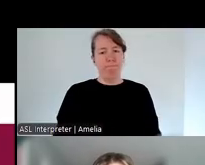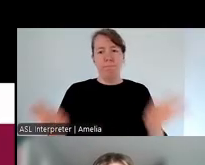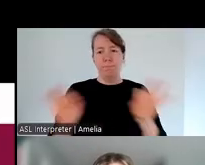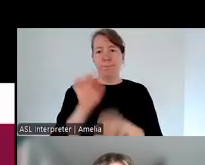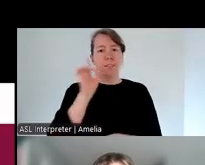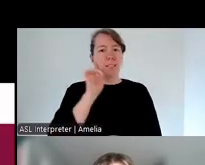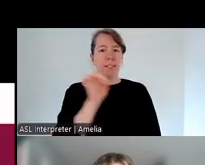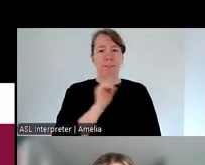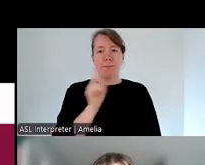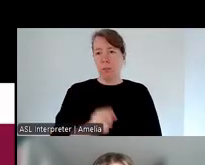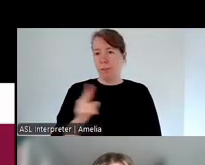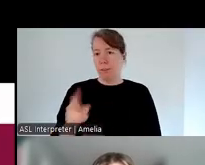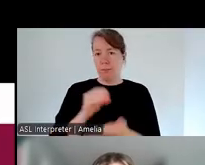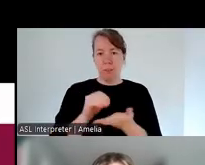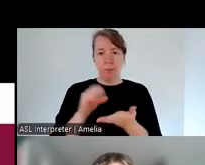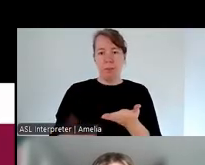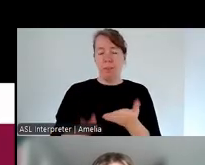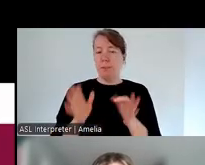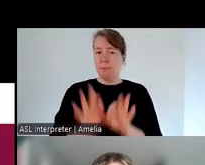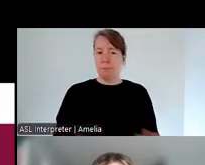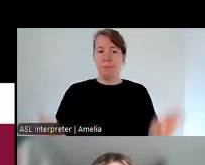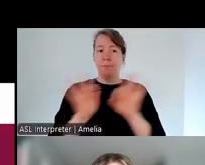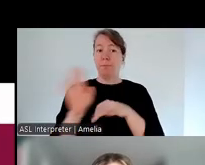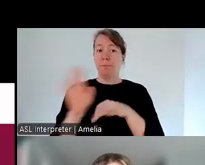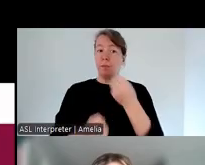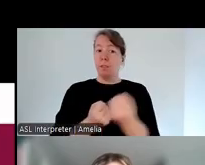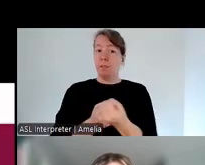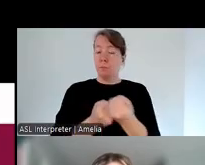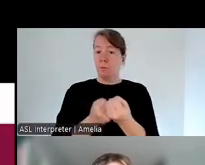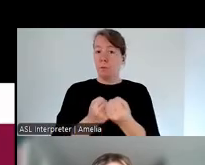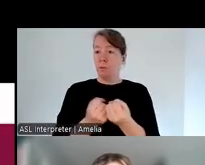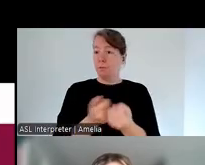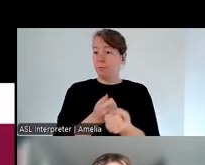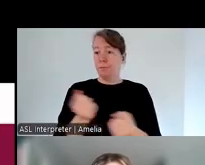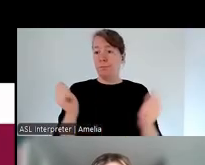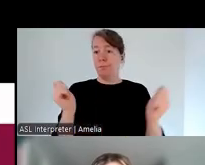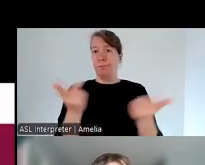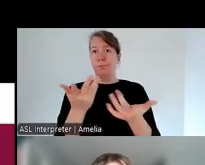They also support a wide range of learners and learning preferences.